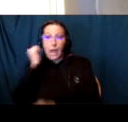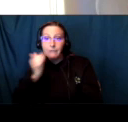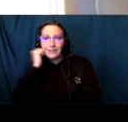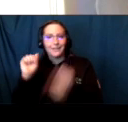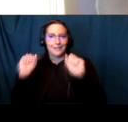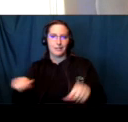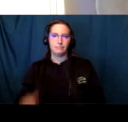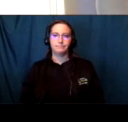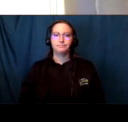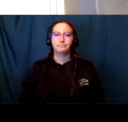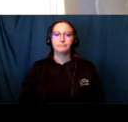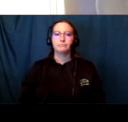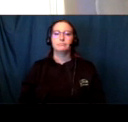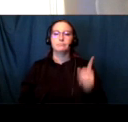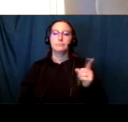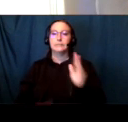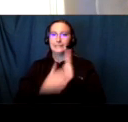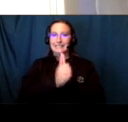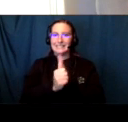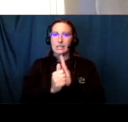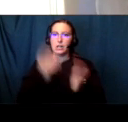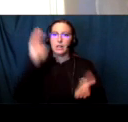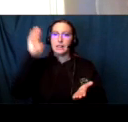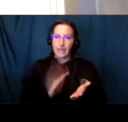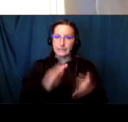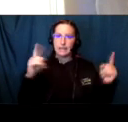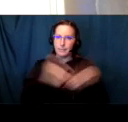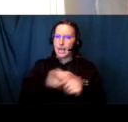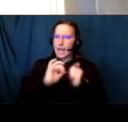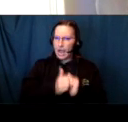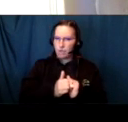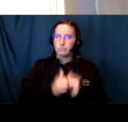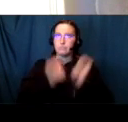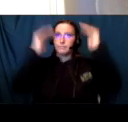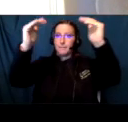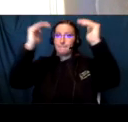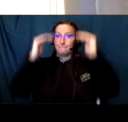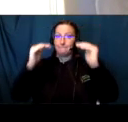How do I make the skill more or less complex? So we've already talked about this. If they can't pick the animal out of my set of